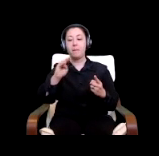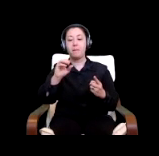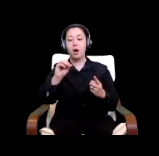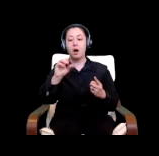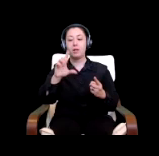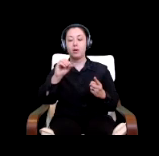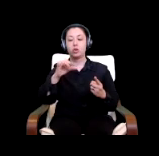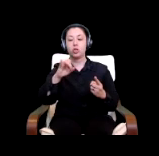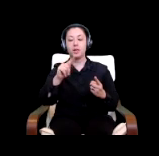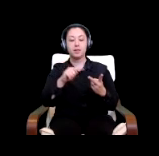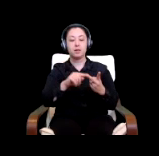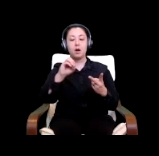state Deafblind projects.